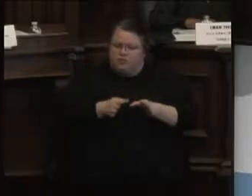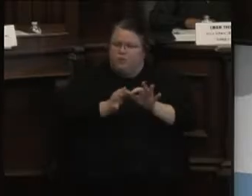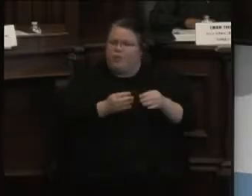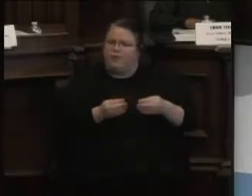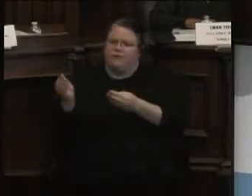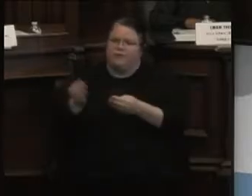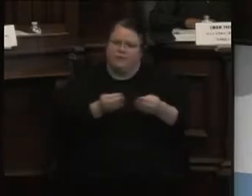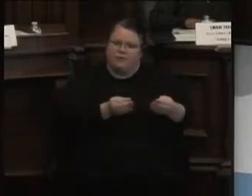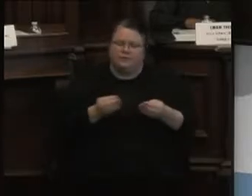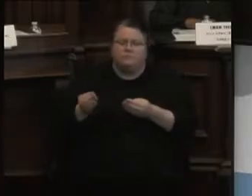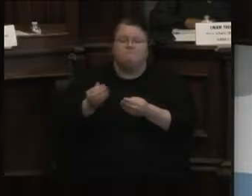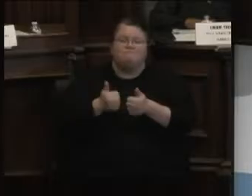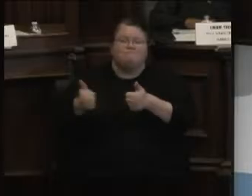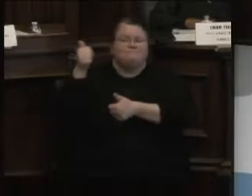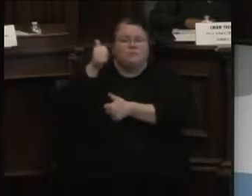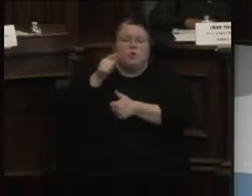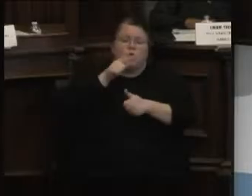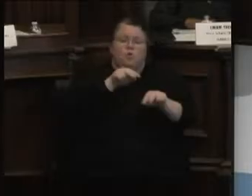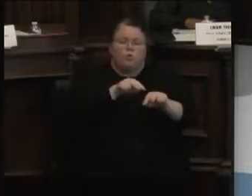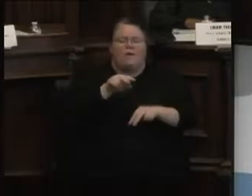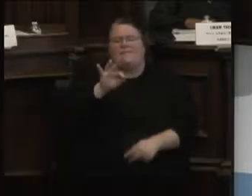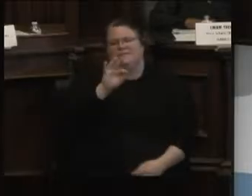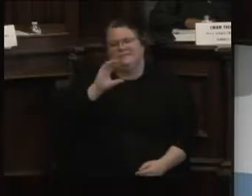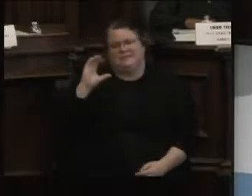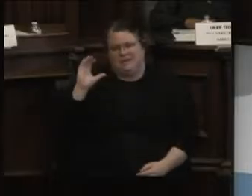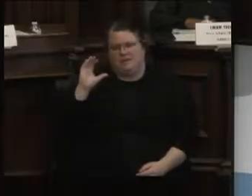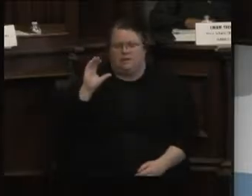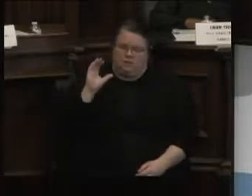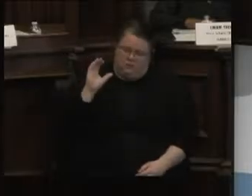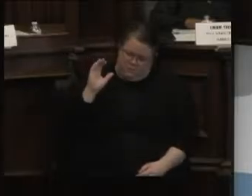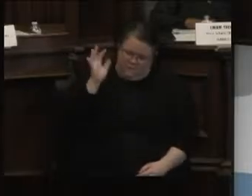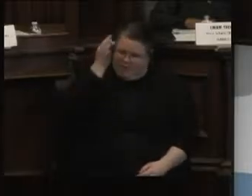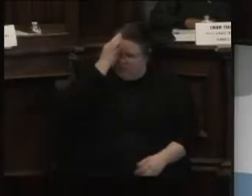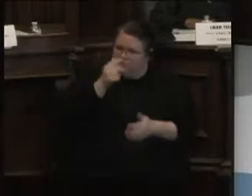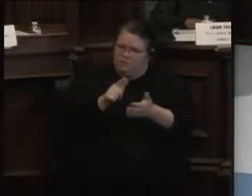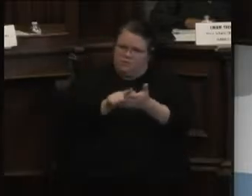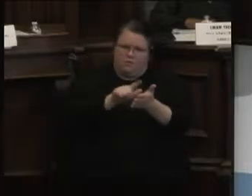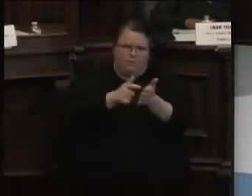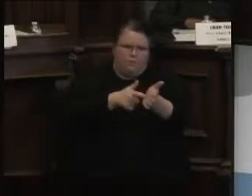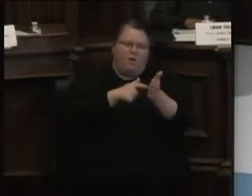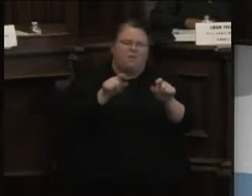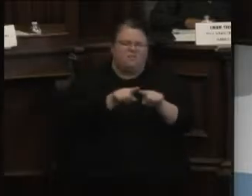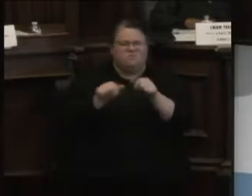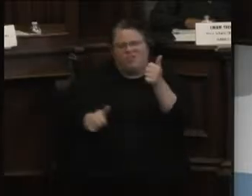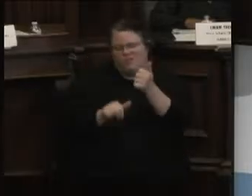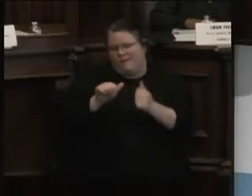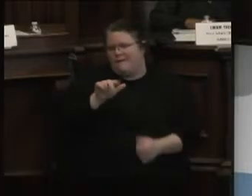middle, making sure that there